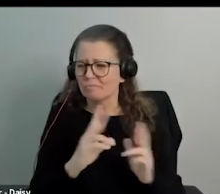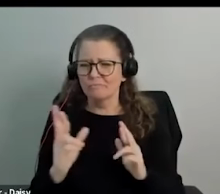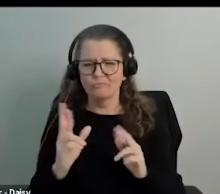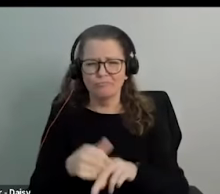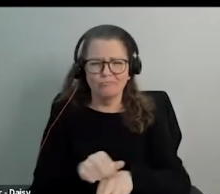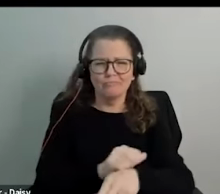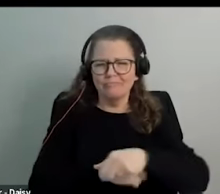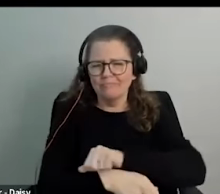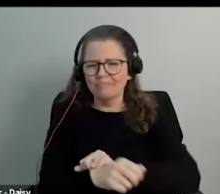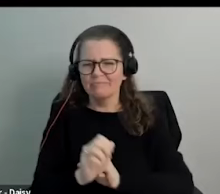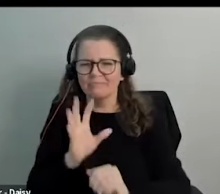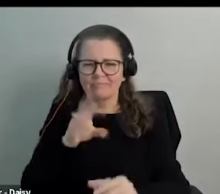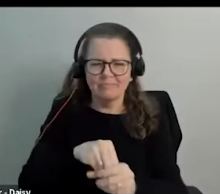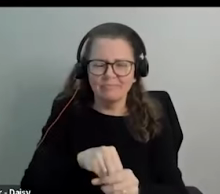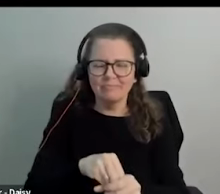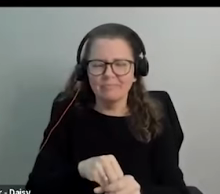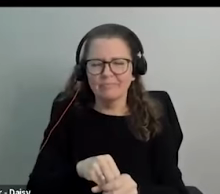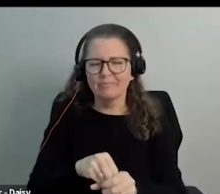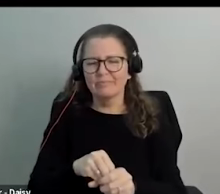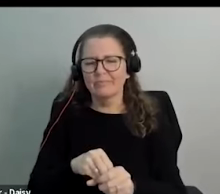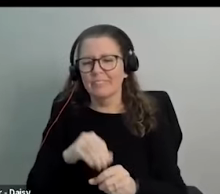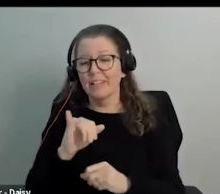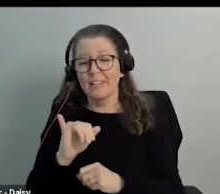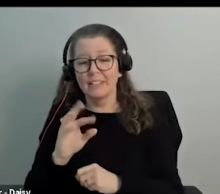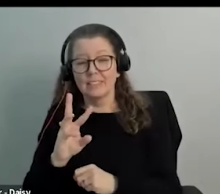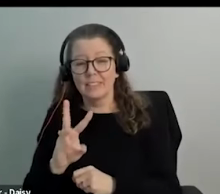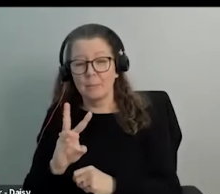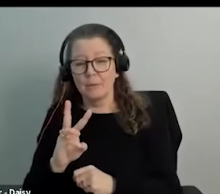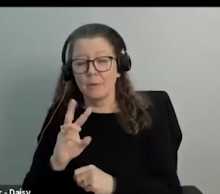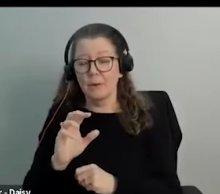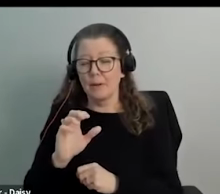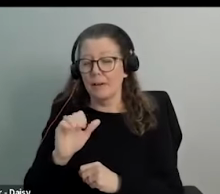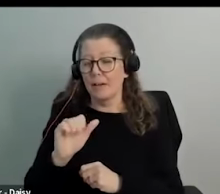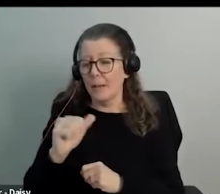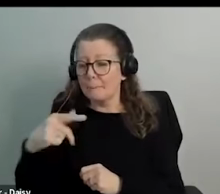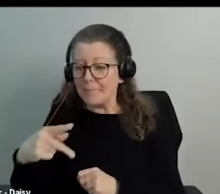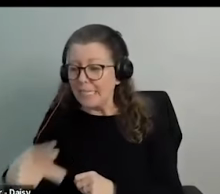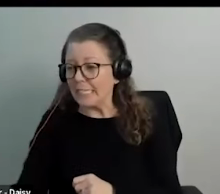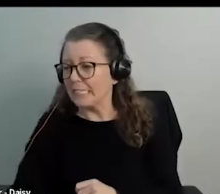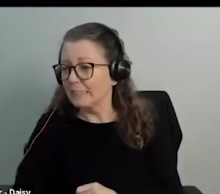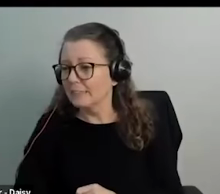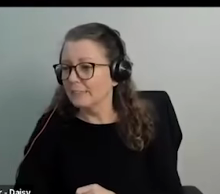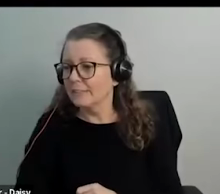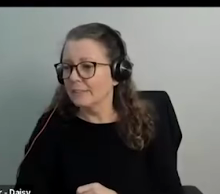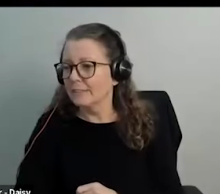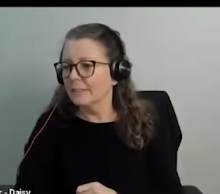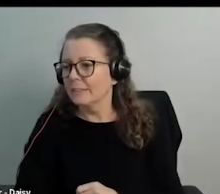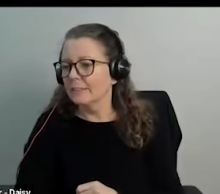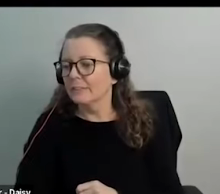you can go to IAAP, and you can get training and certification, you can volunteer.